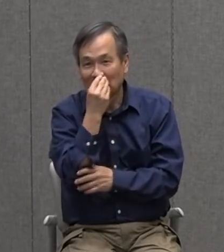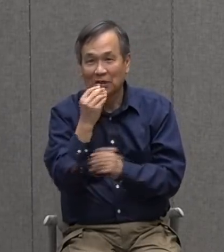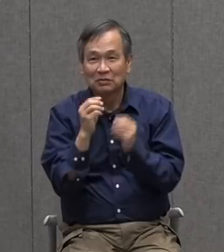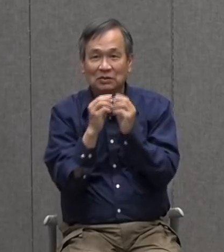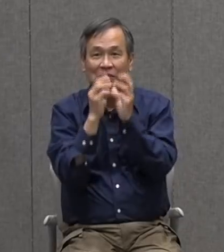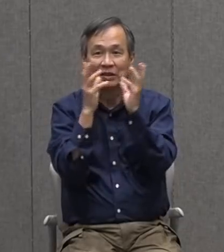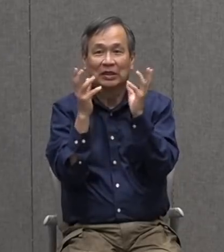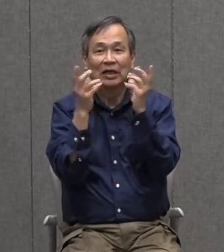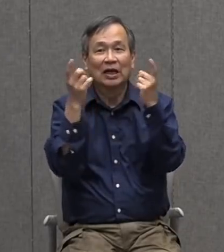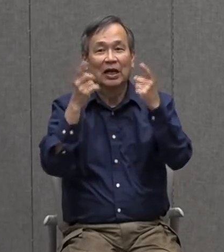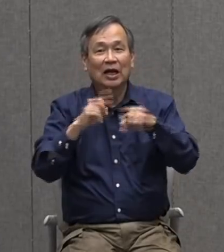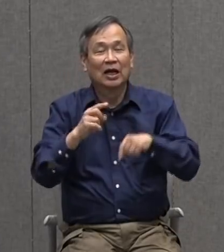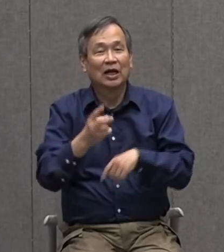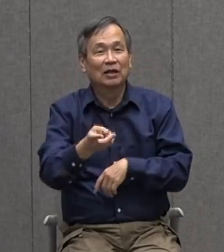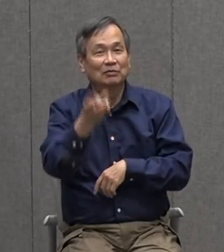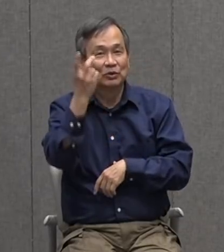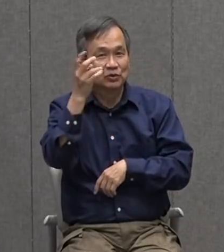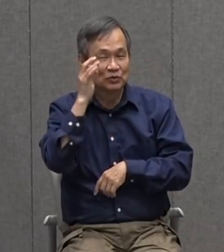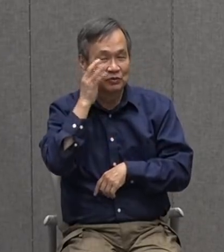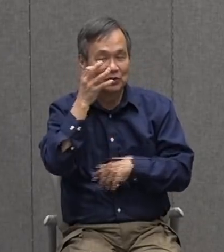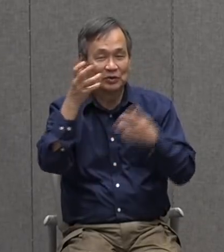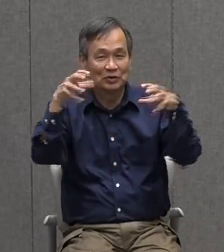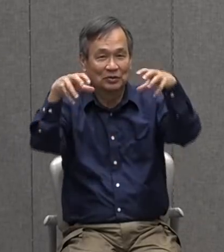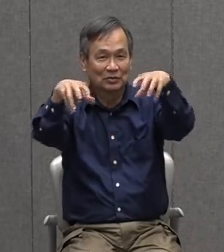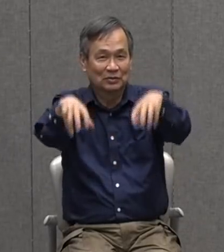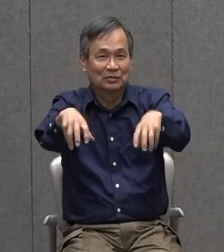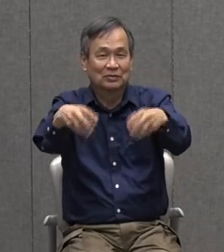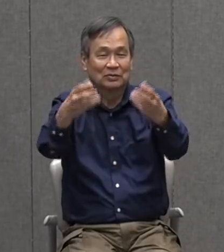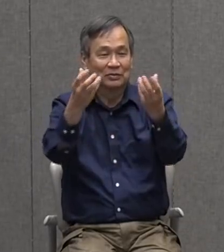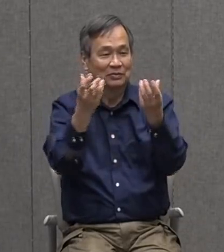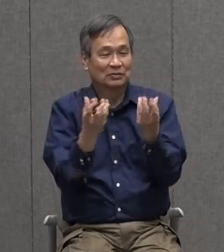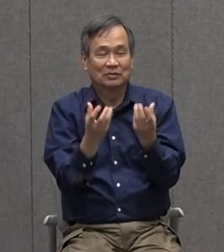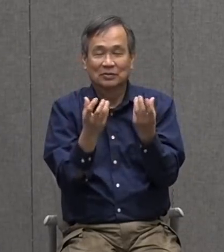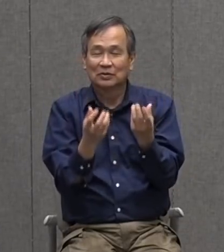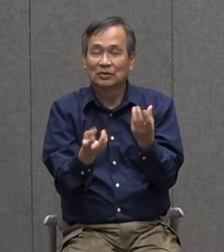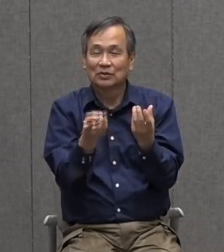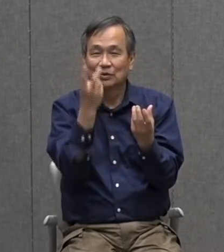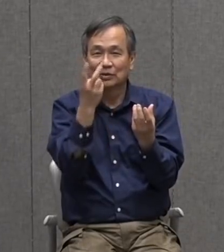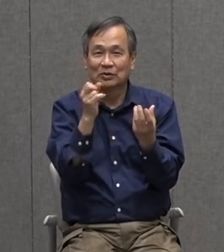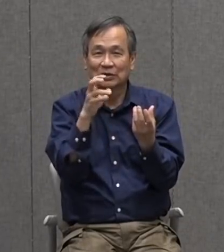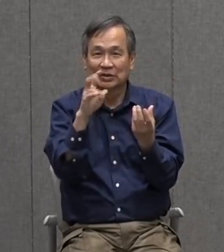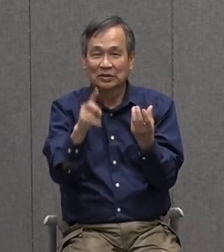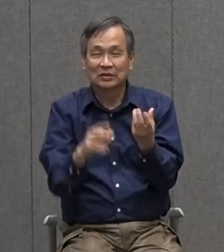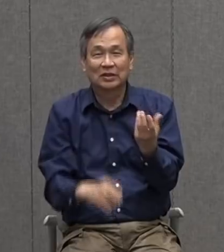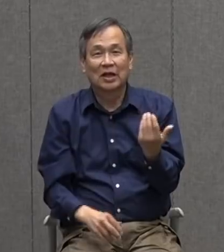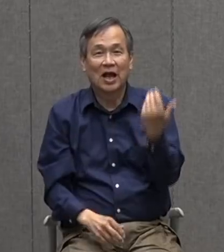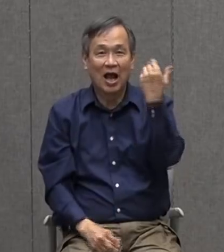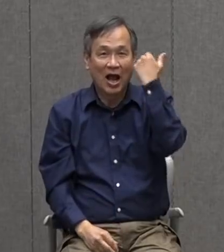Then two fruits appeared, and two seeds were made, and as before Jack ate one seed